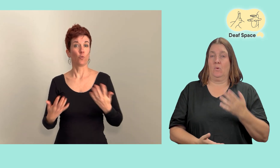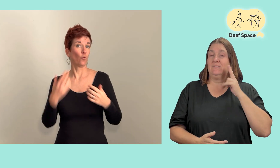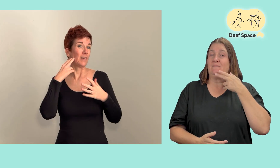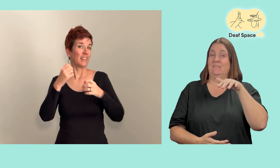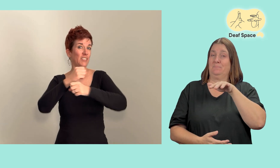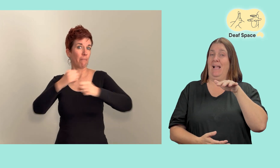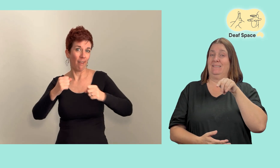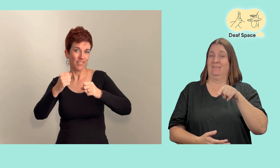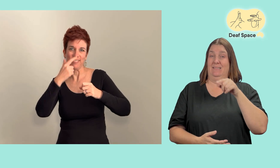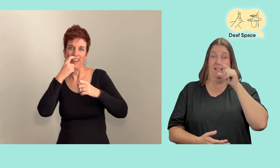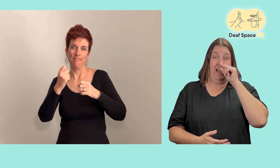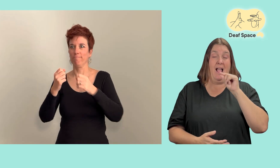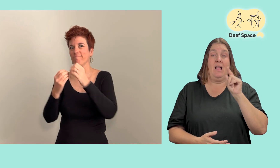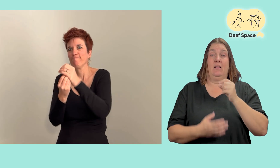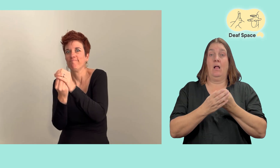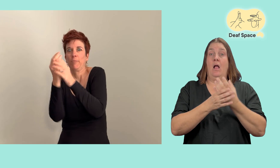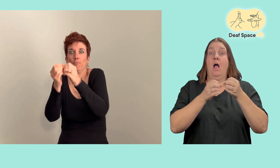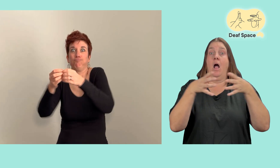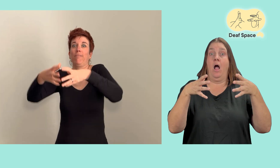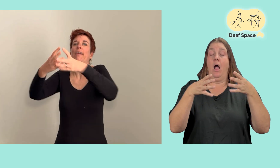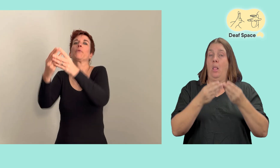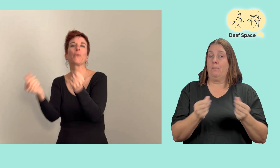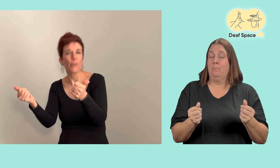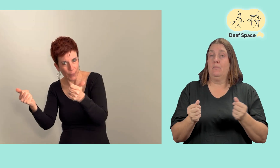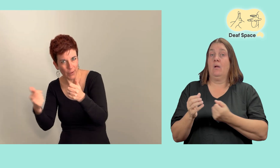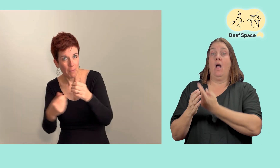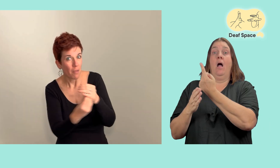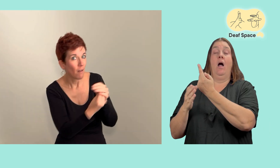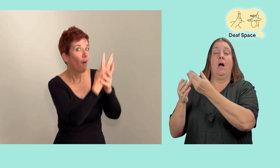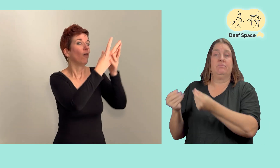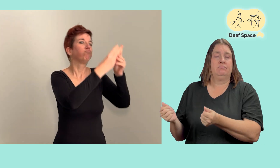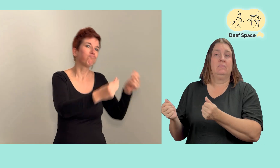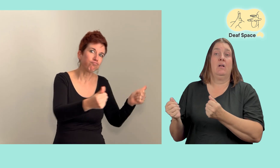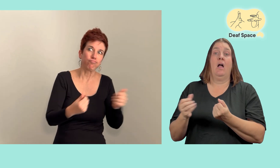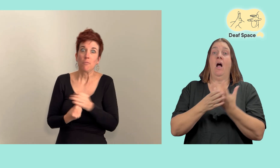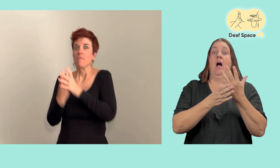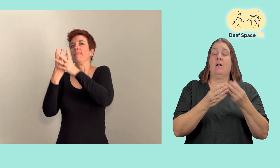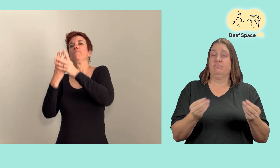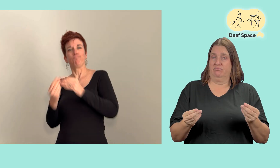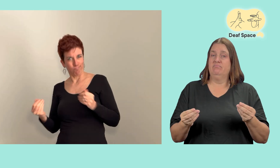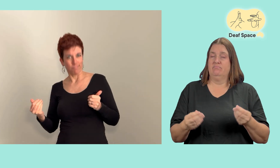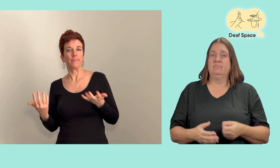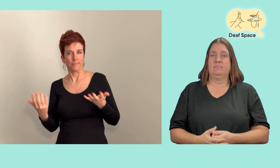Deaf spaces can also be transient, emerging and then disappearing.